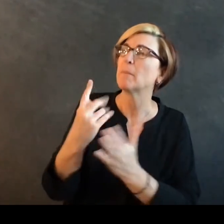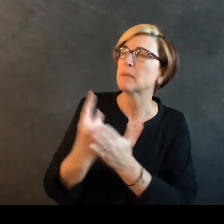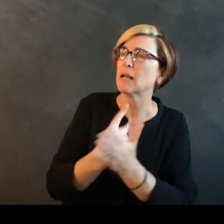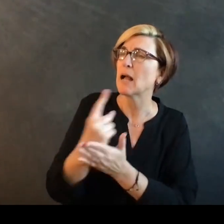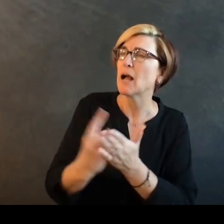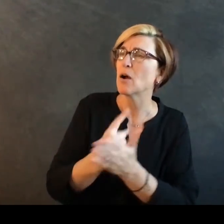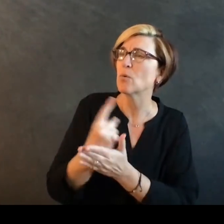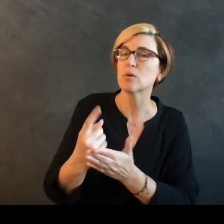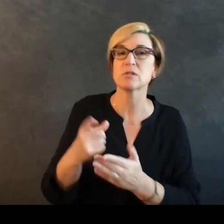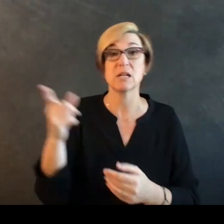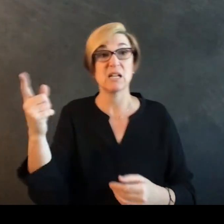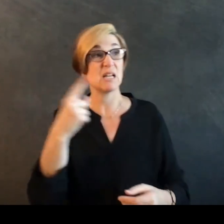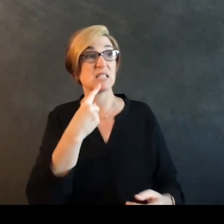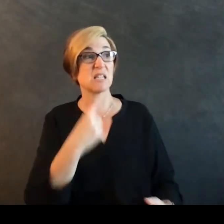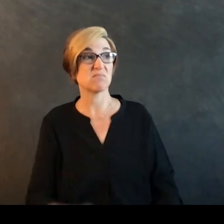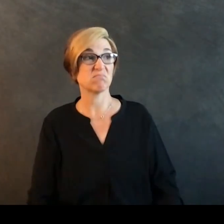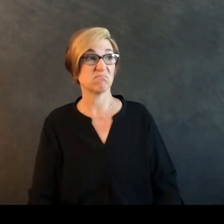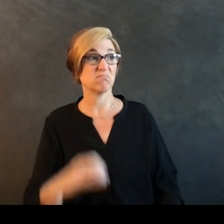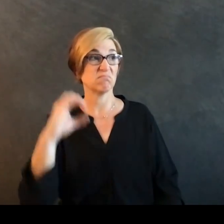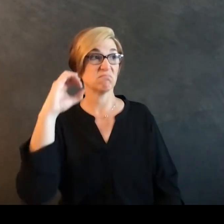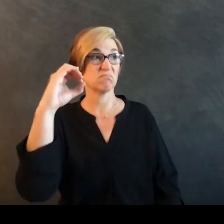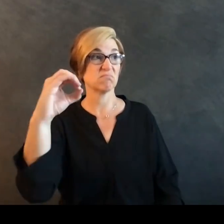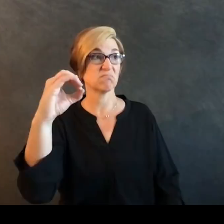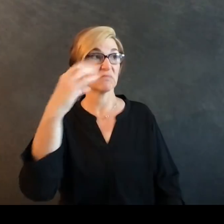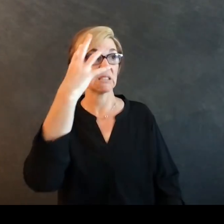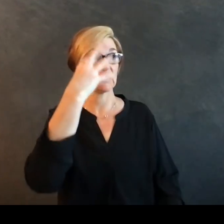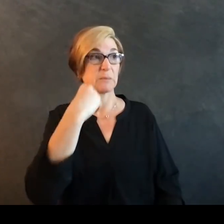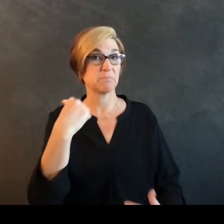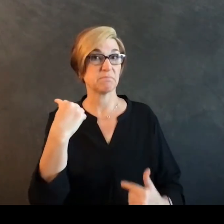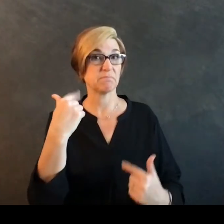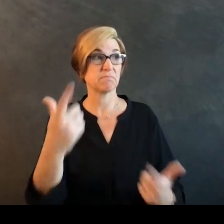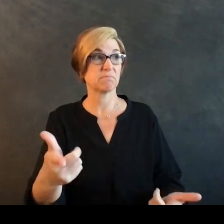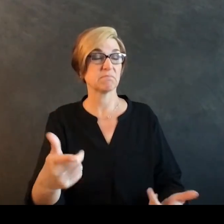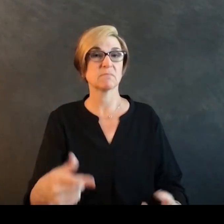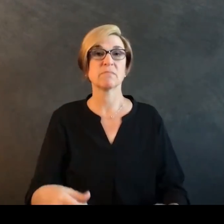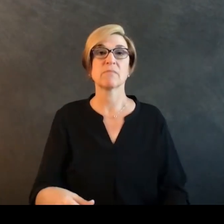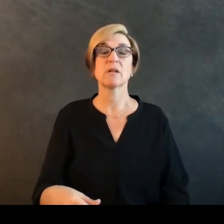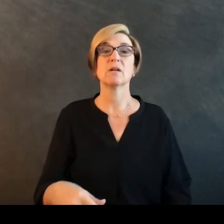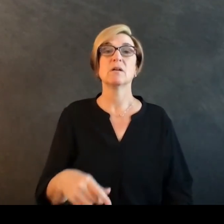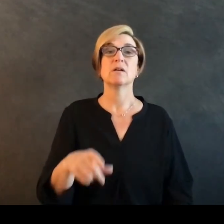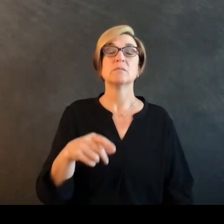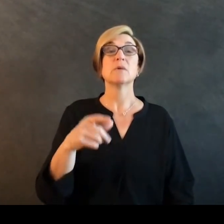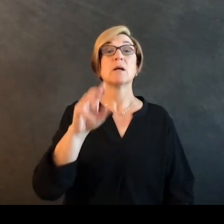answer was none none in one Massachusetts neighborhood citizens come